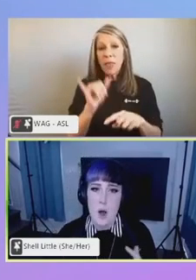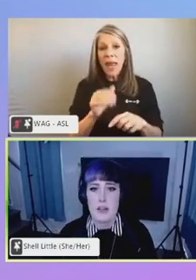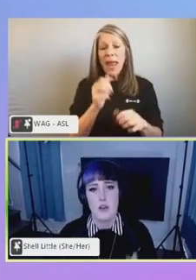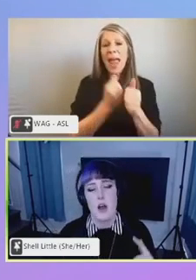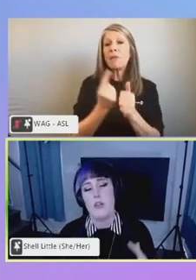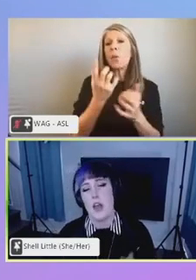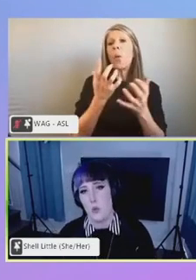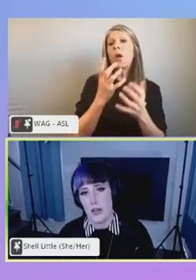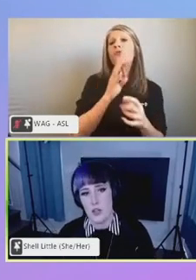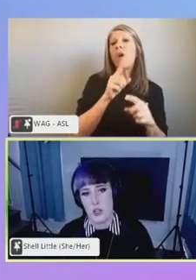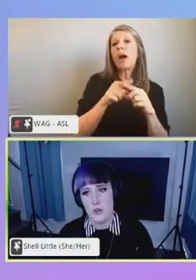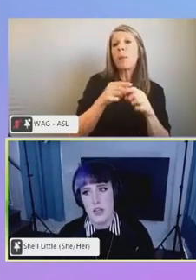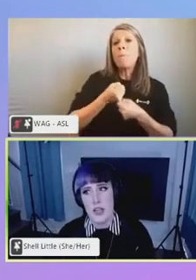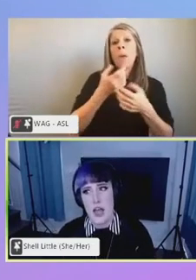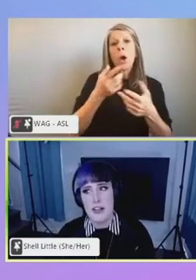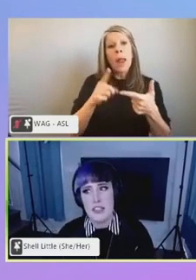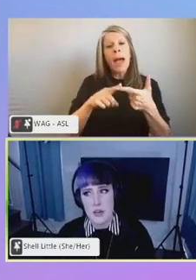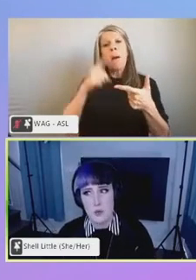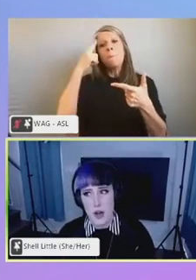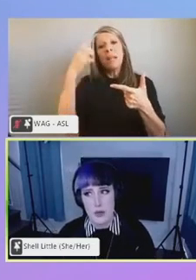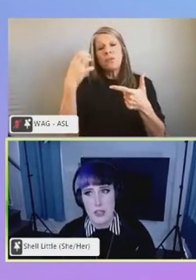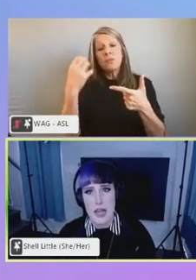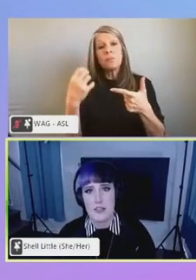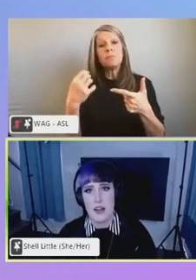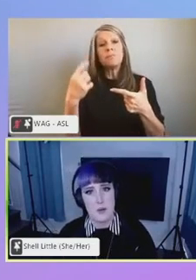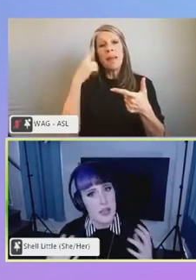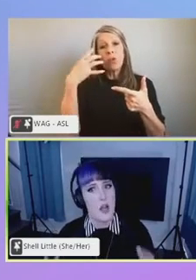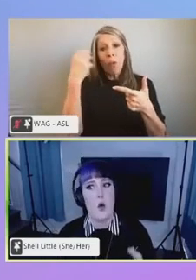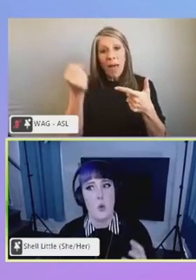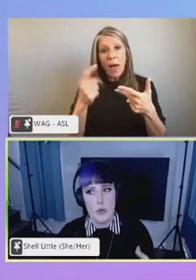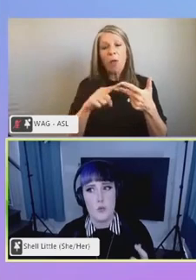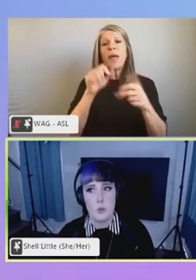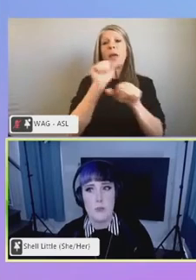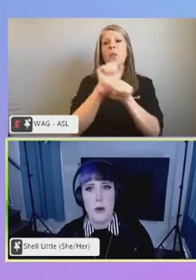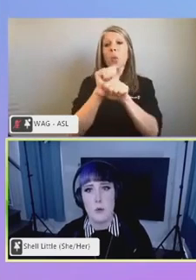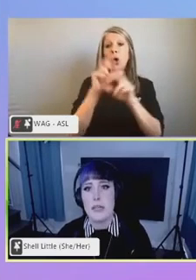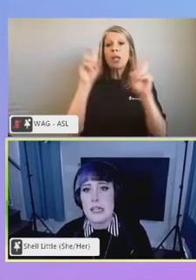cool tool that I built. It is called the cursed wireframe. Absolutely not. No